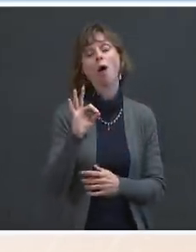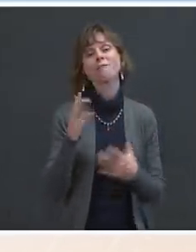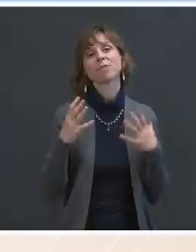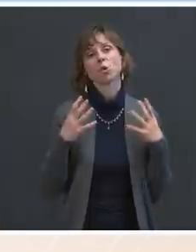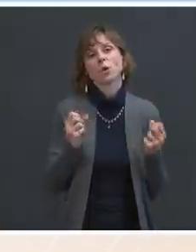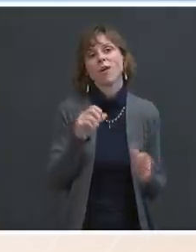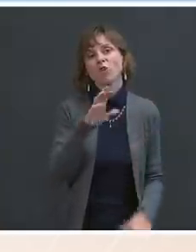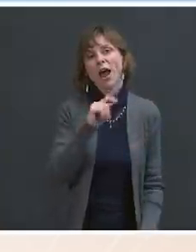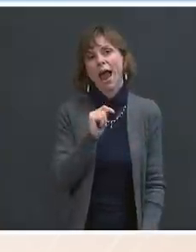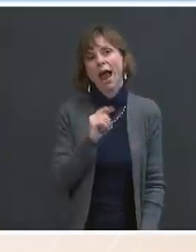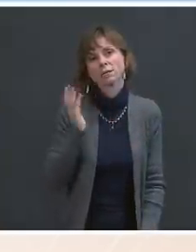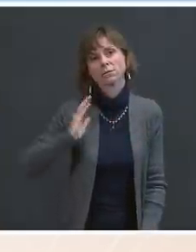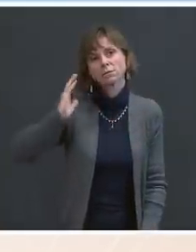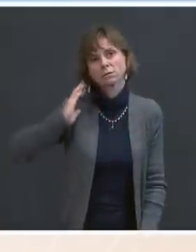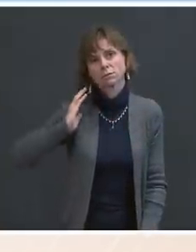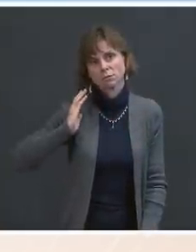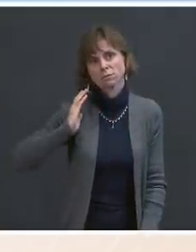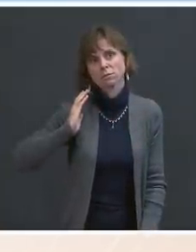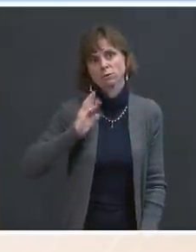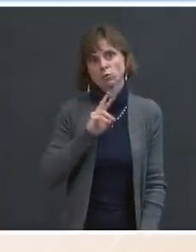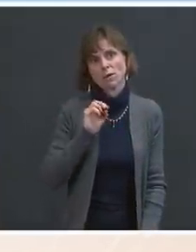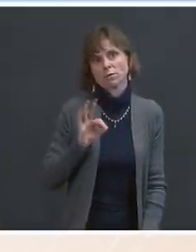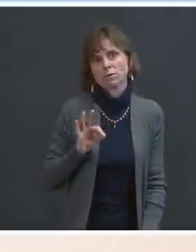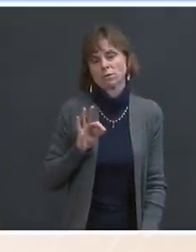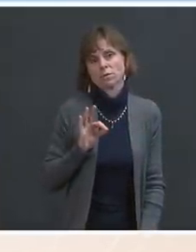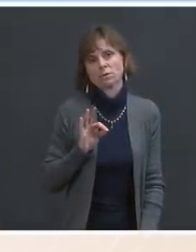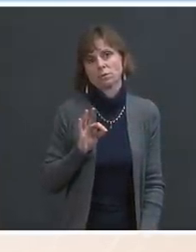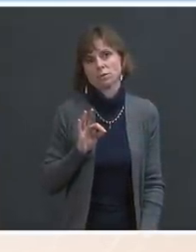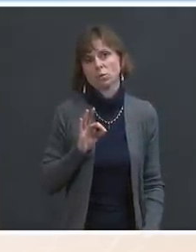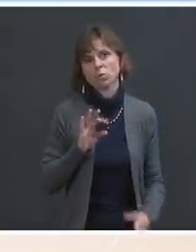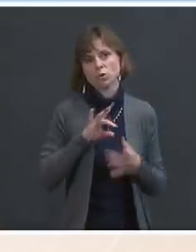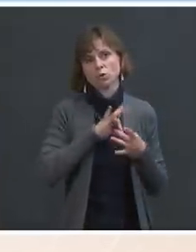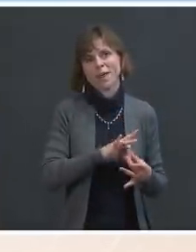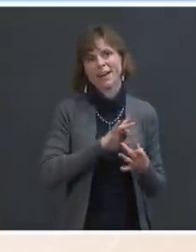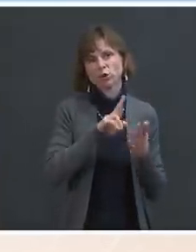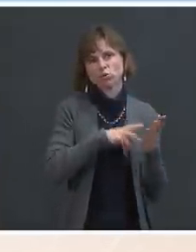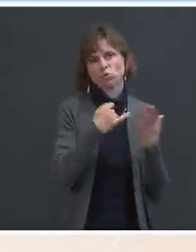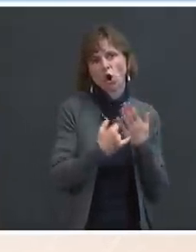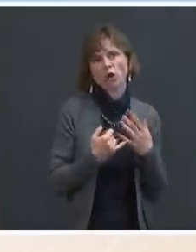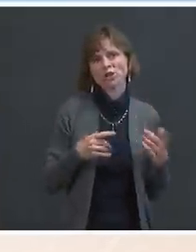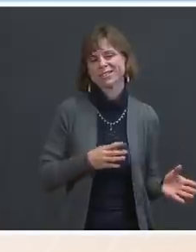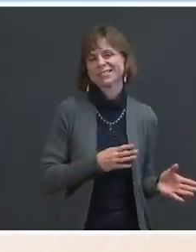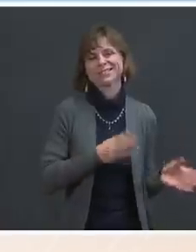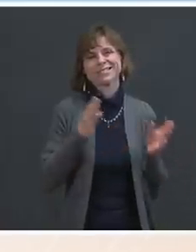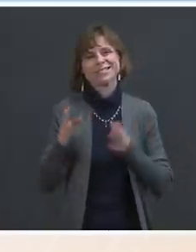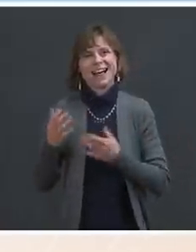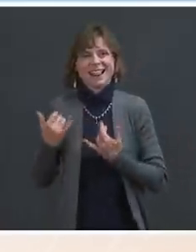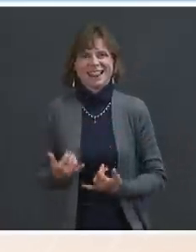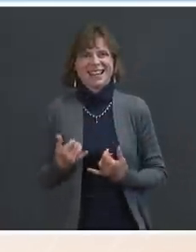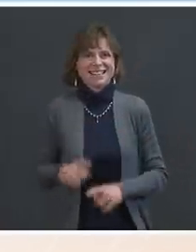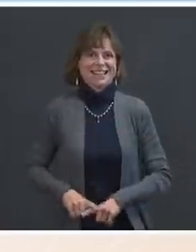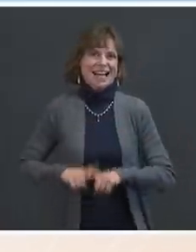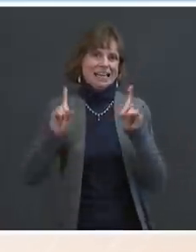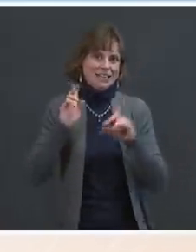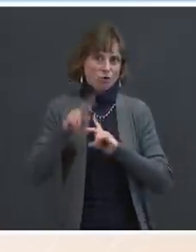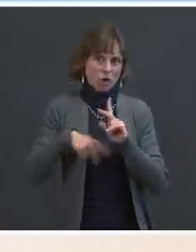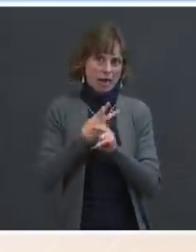was around shovel-ready projects. This is, of course, a very different type of bill. I think some of the lessons we're already implementing,